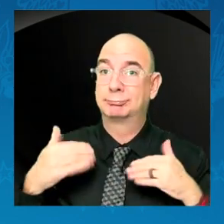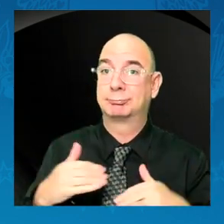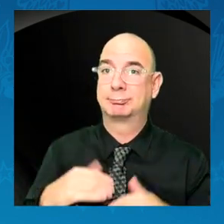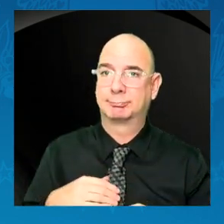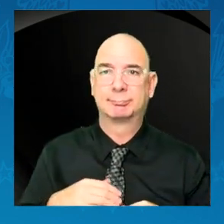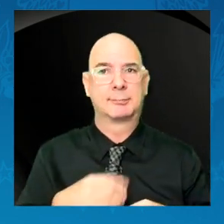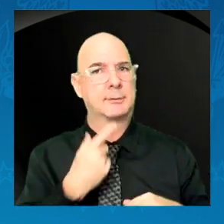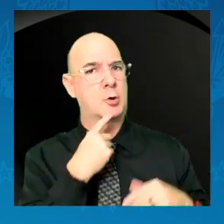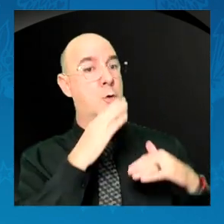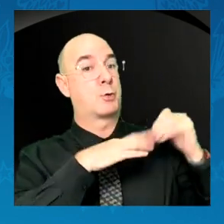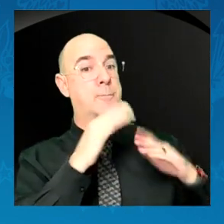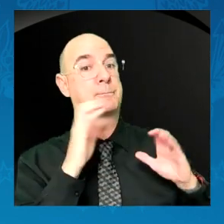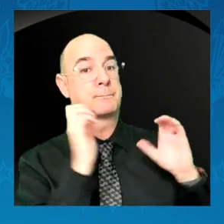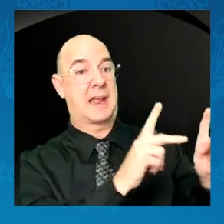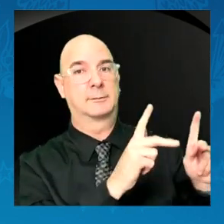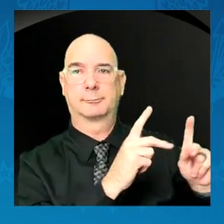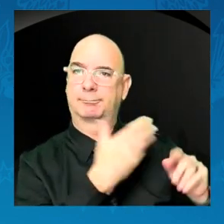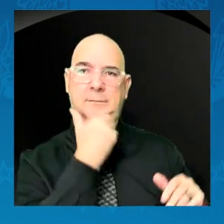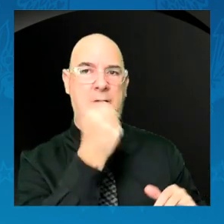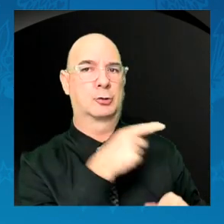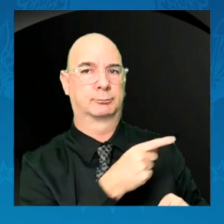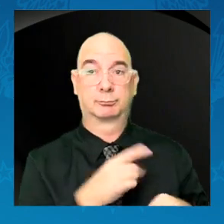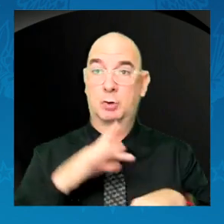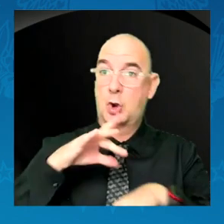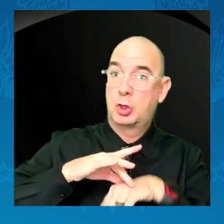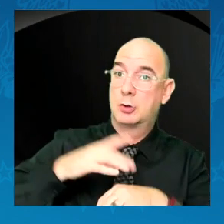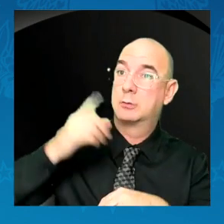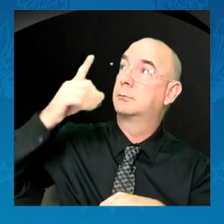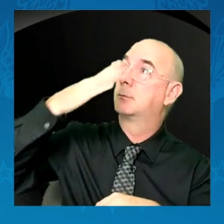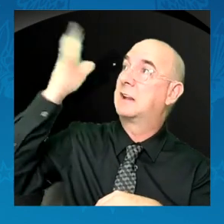It's no question, but I do want to emphasize or repeat